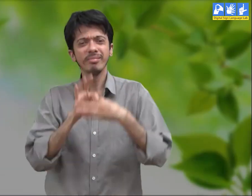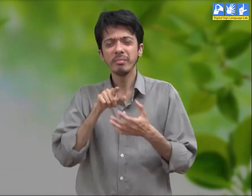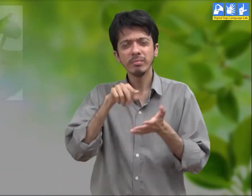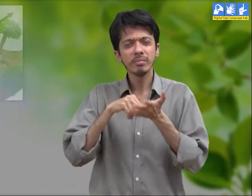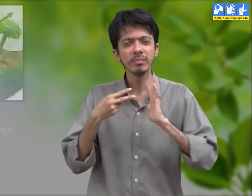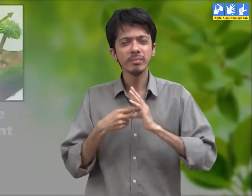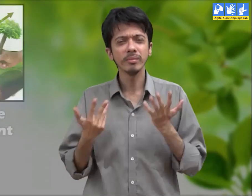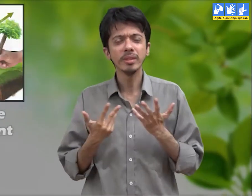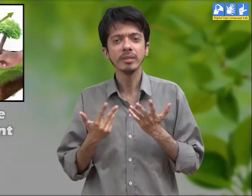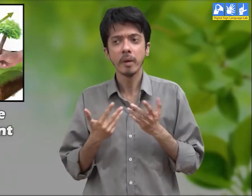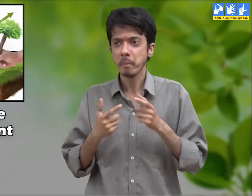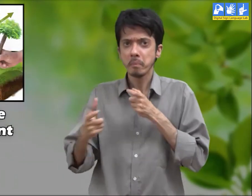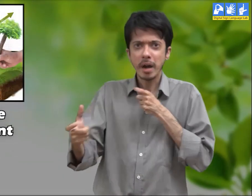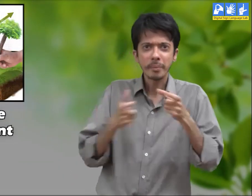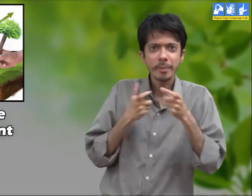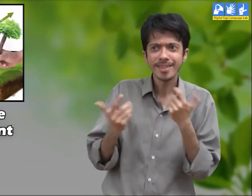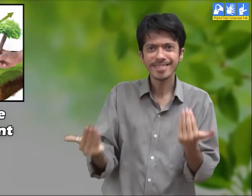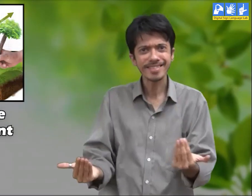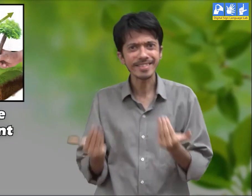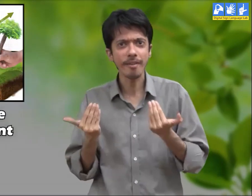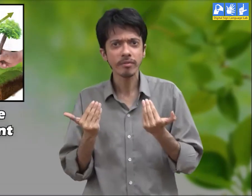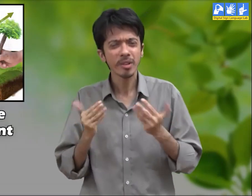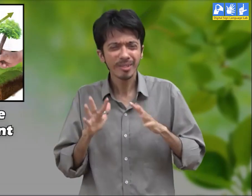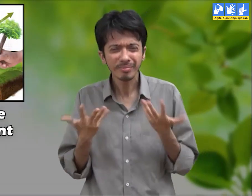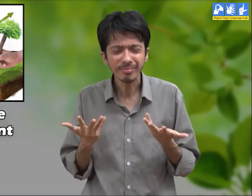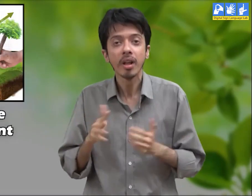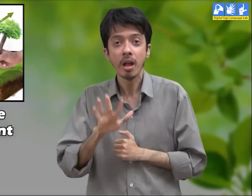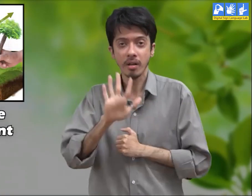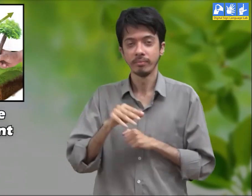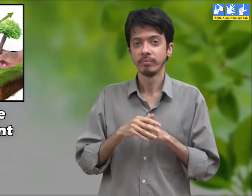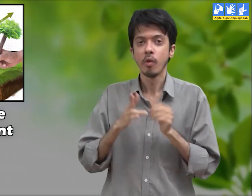What is sustainable management?